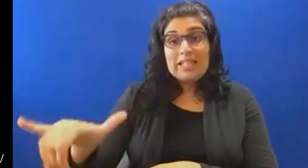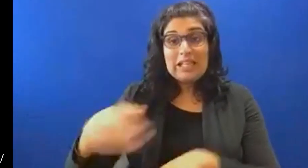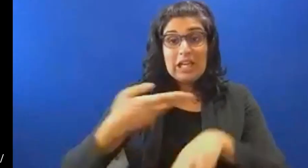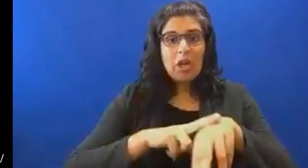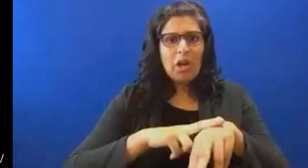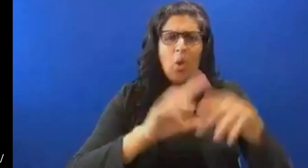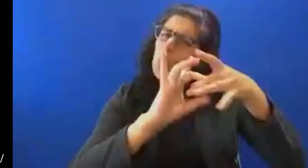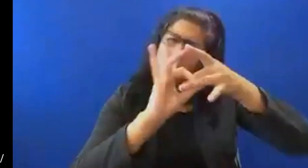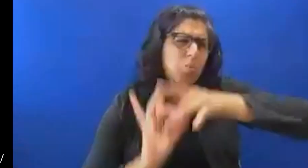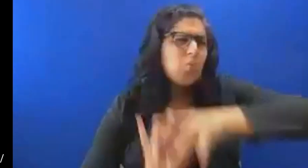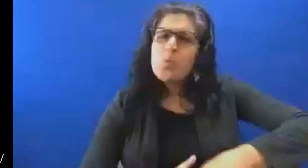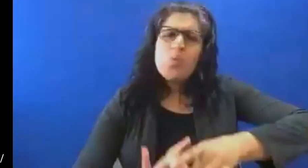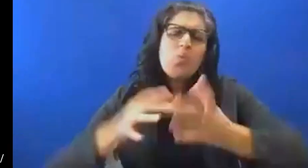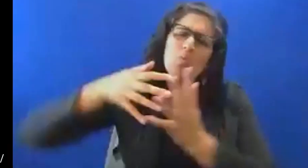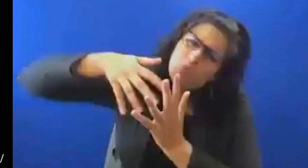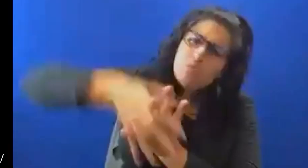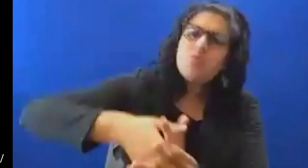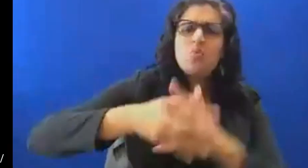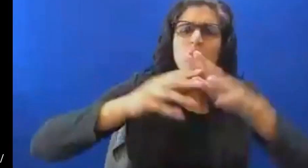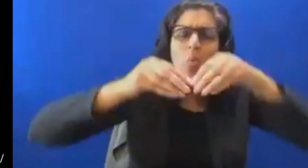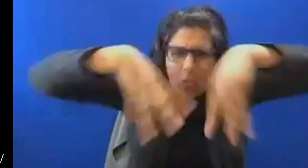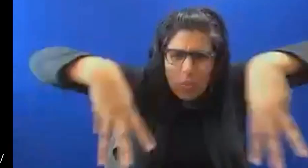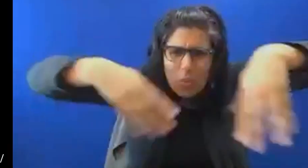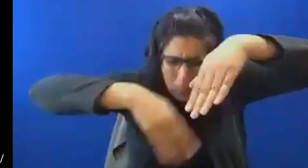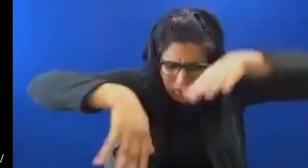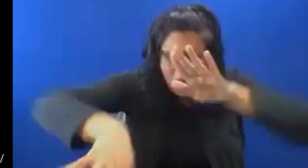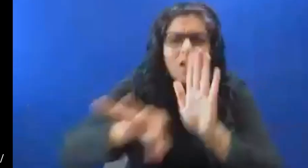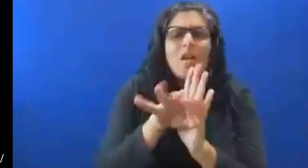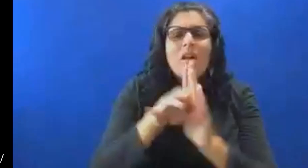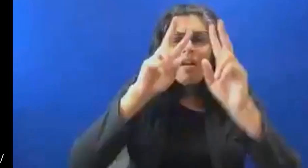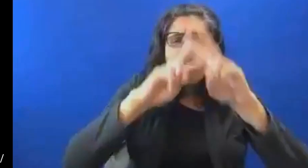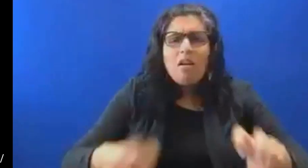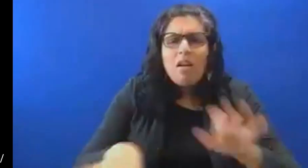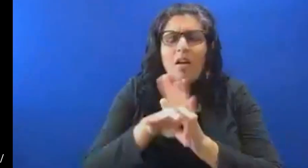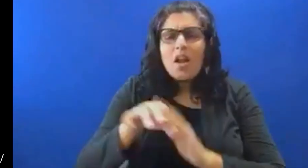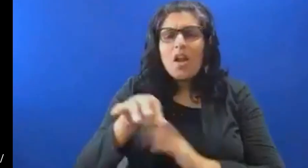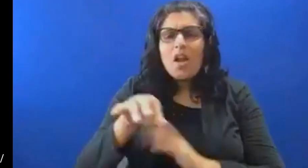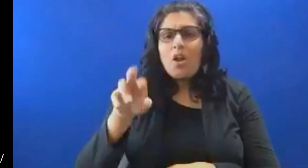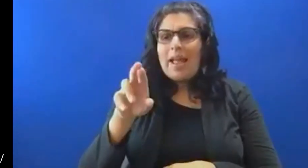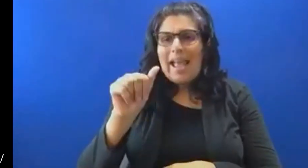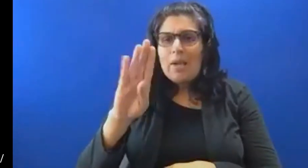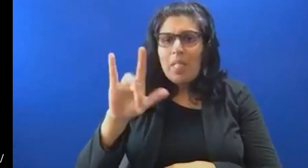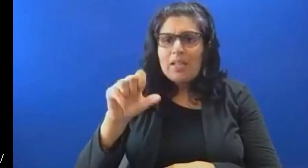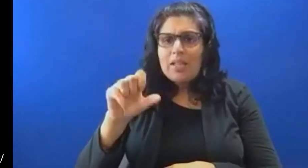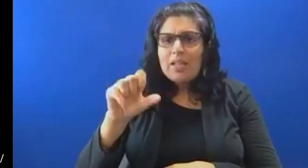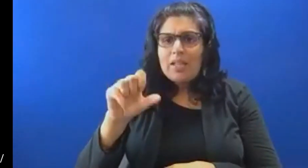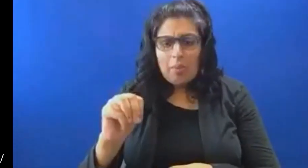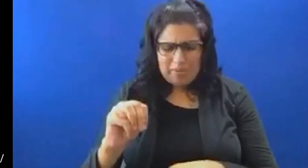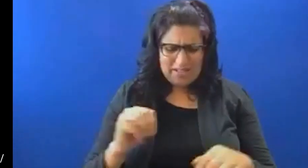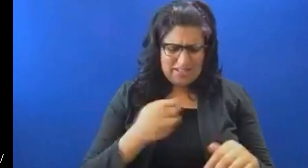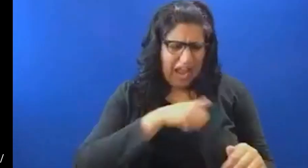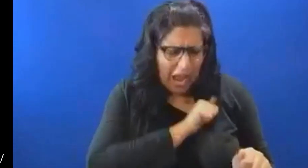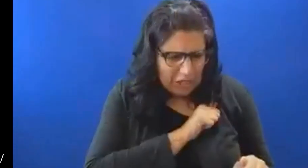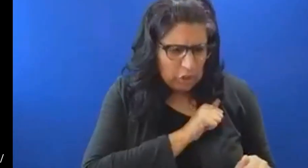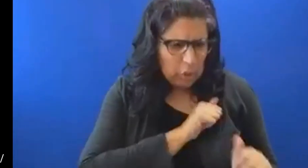And so, ableism is attitudes and actions and circumstances that devalue disabled people